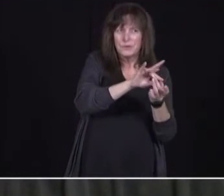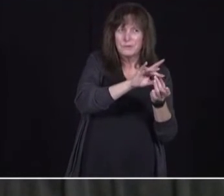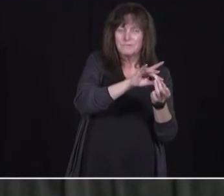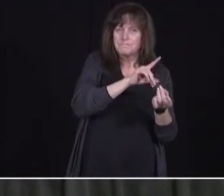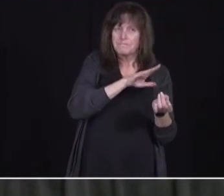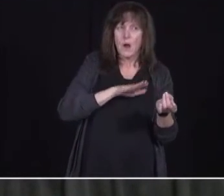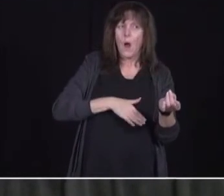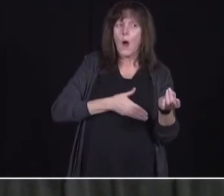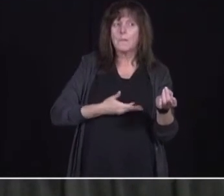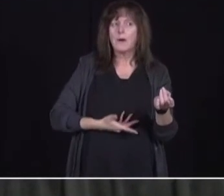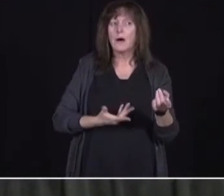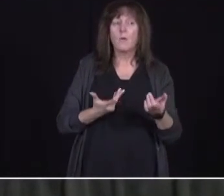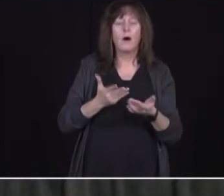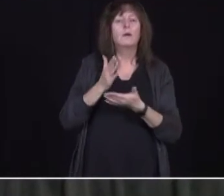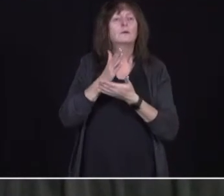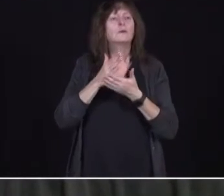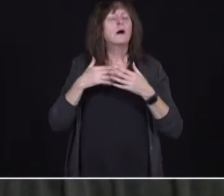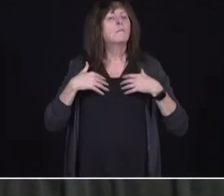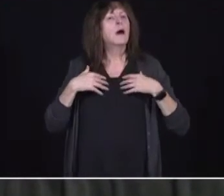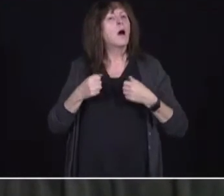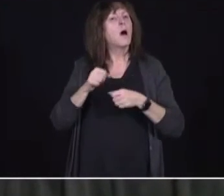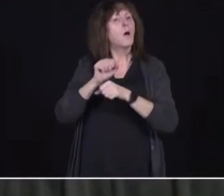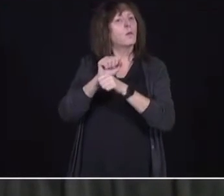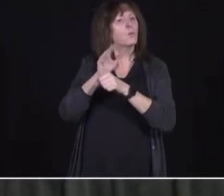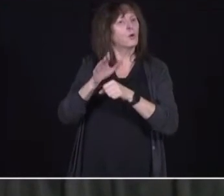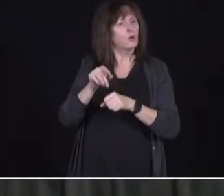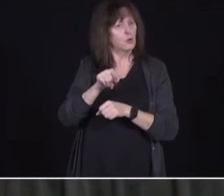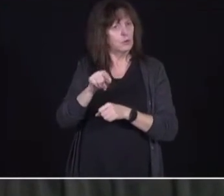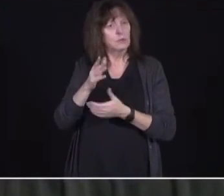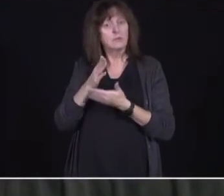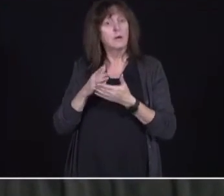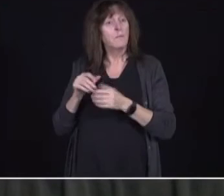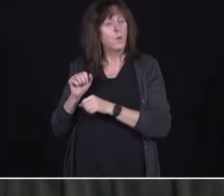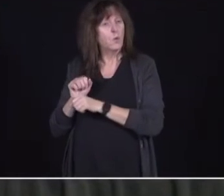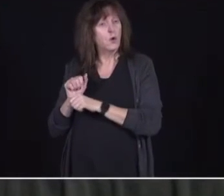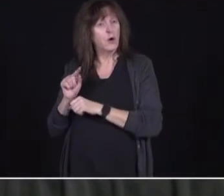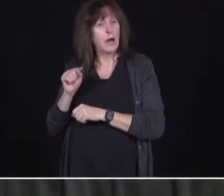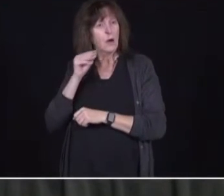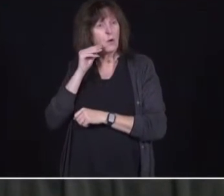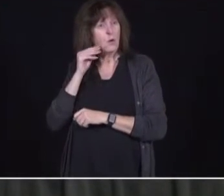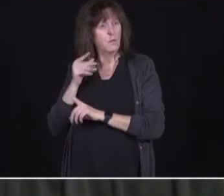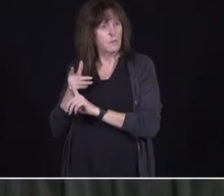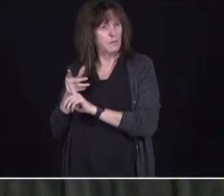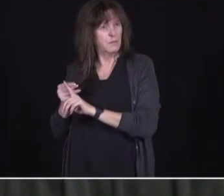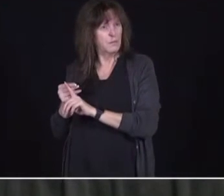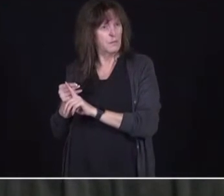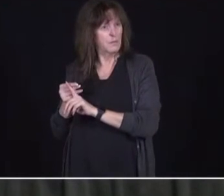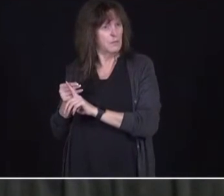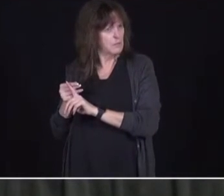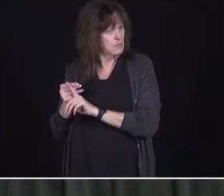are pretty upset at non-frontline health care employees, including some who have been work from home have been getting the